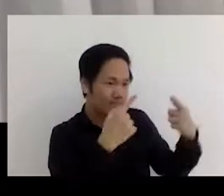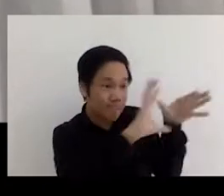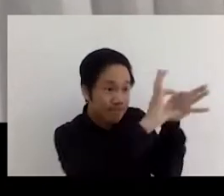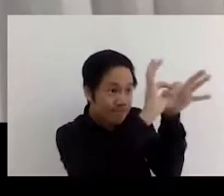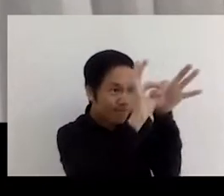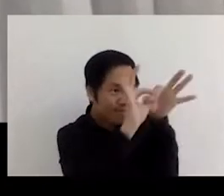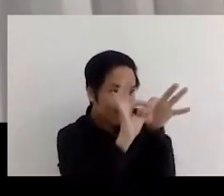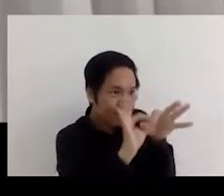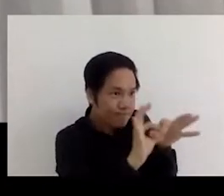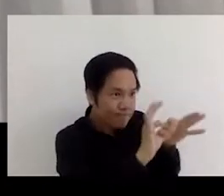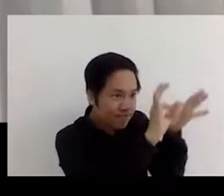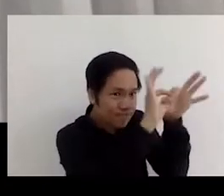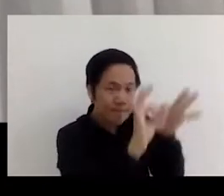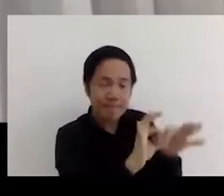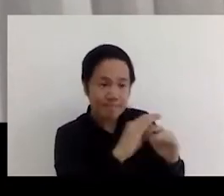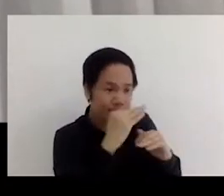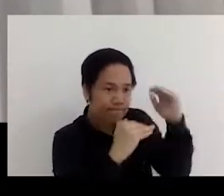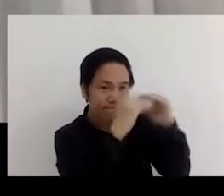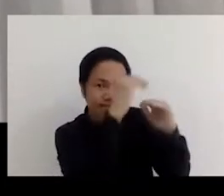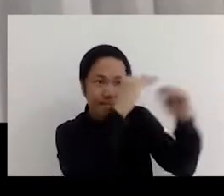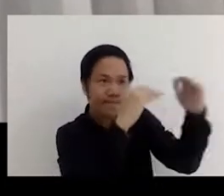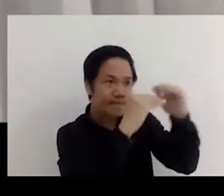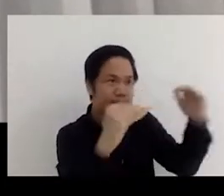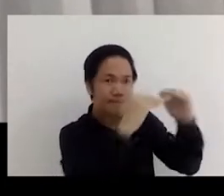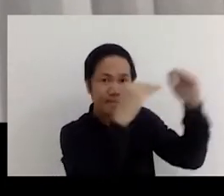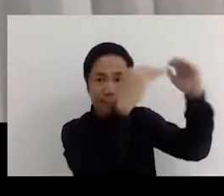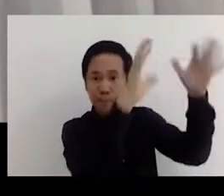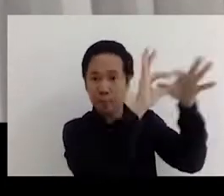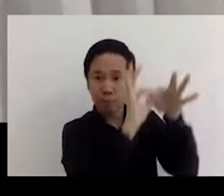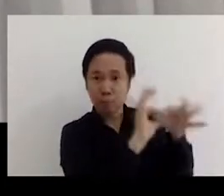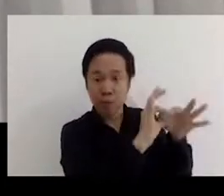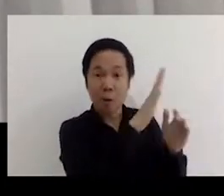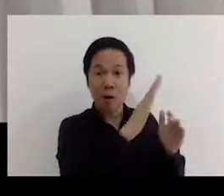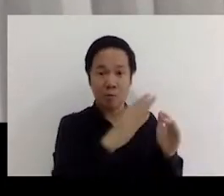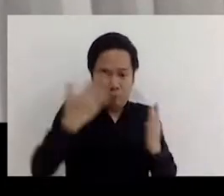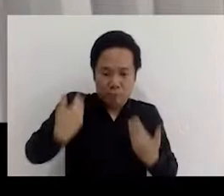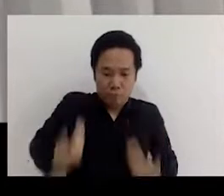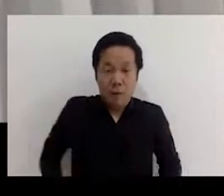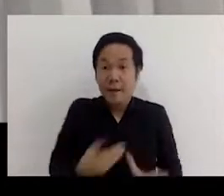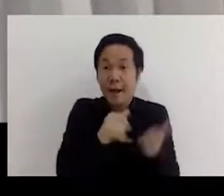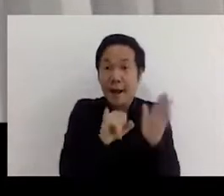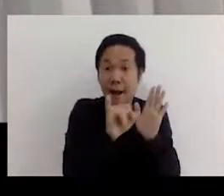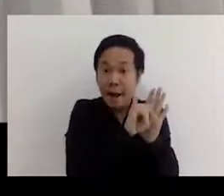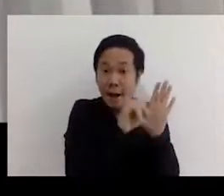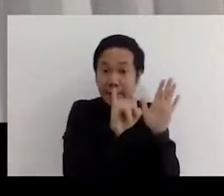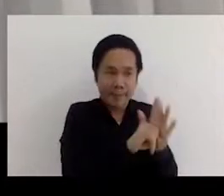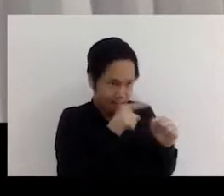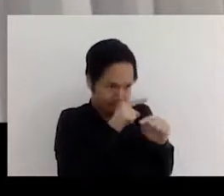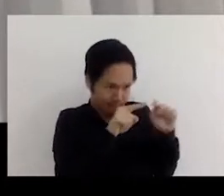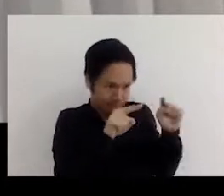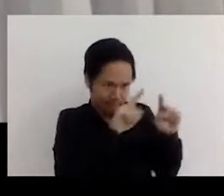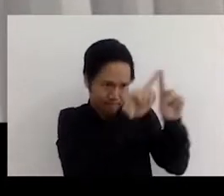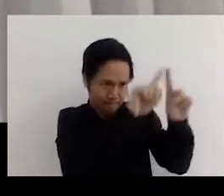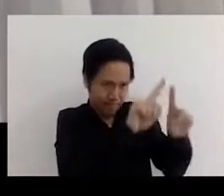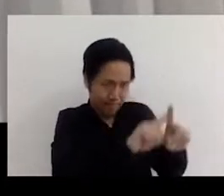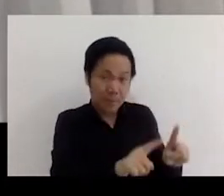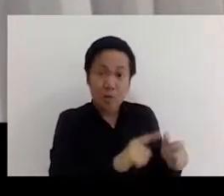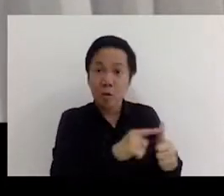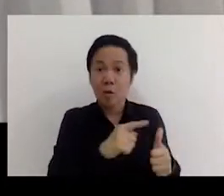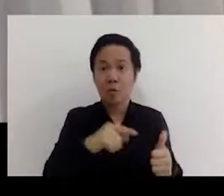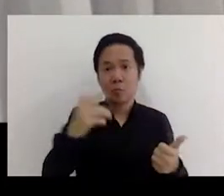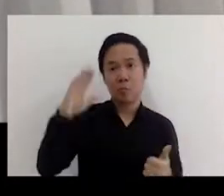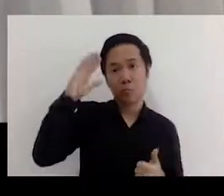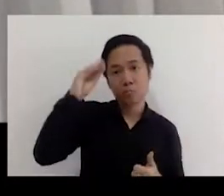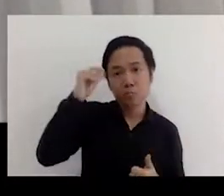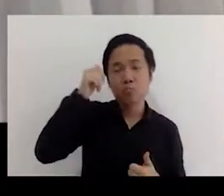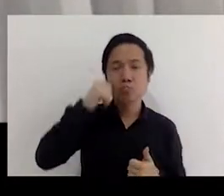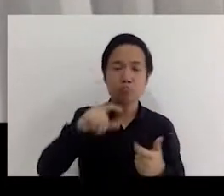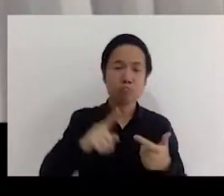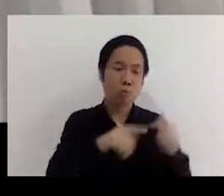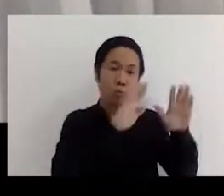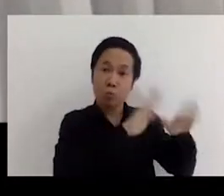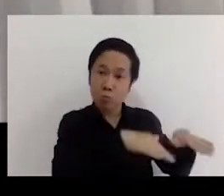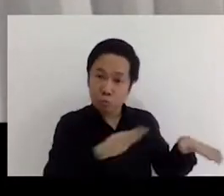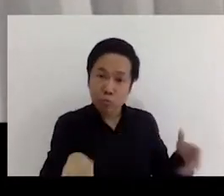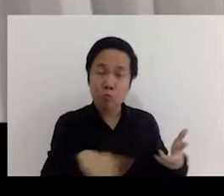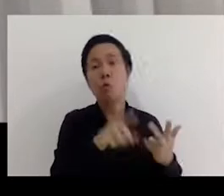because it is necessary to cross the perspective of persons with disabilities with gender, childhood, ageing, poverty